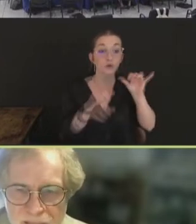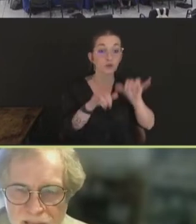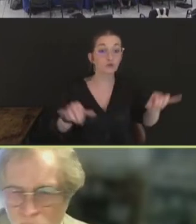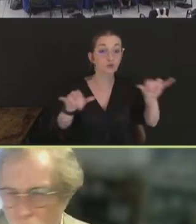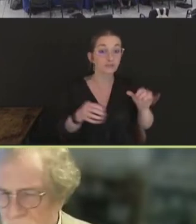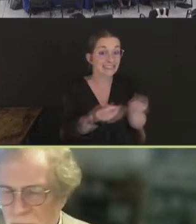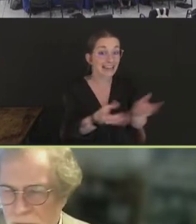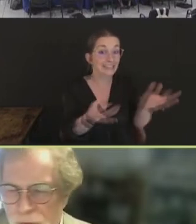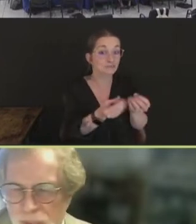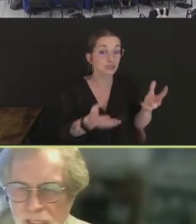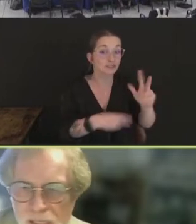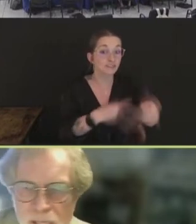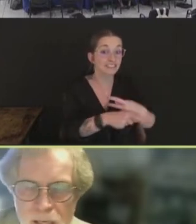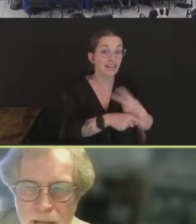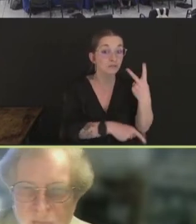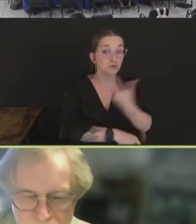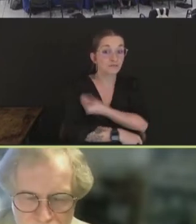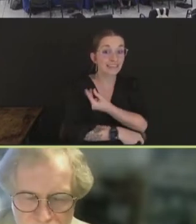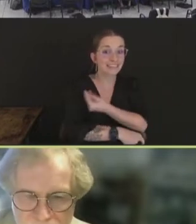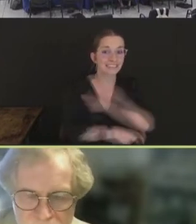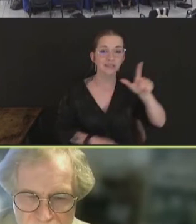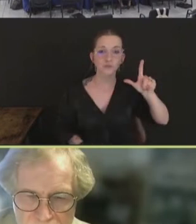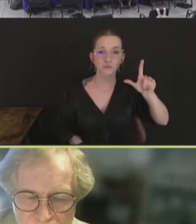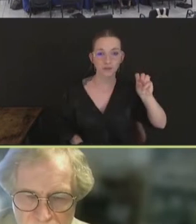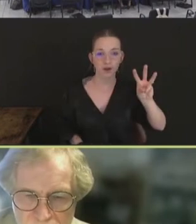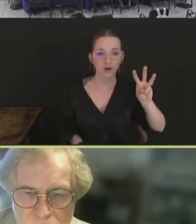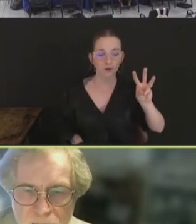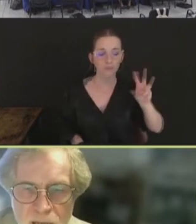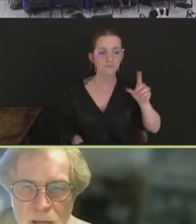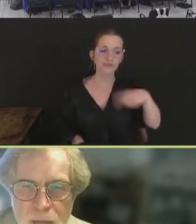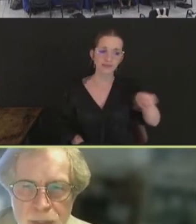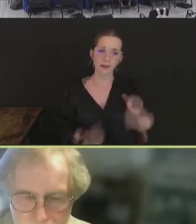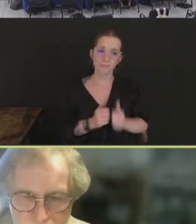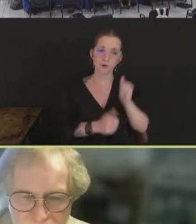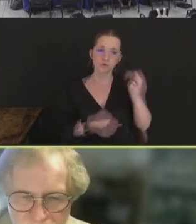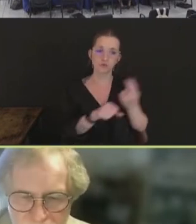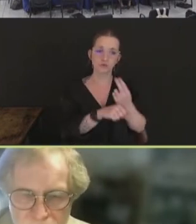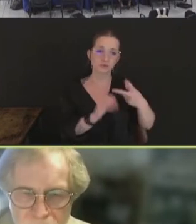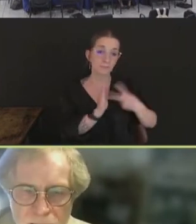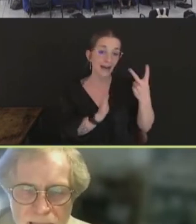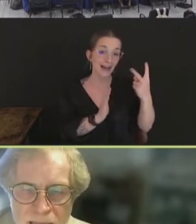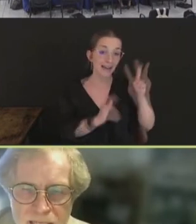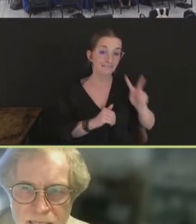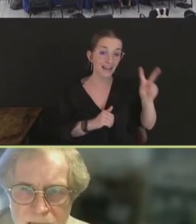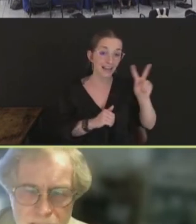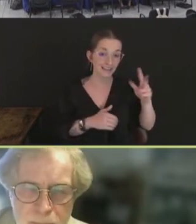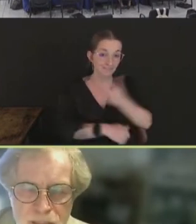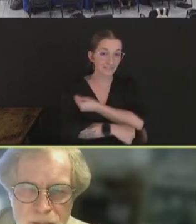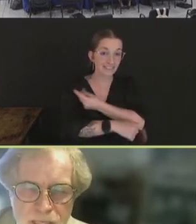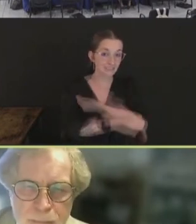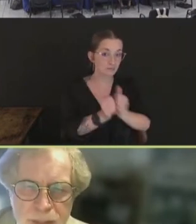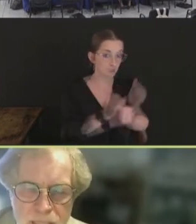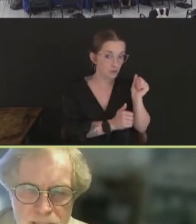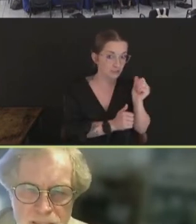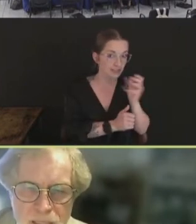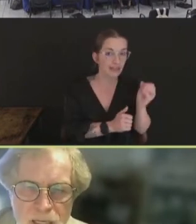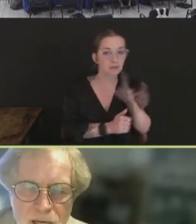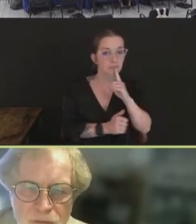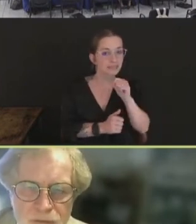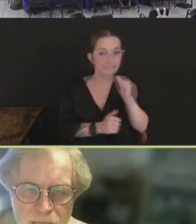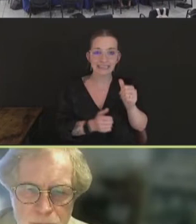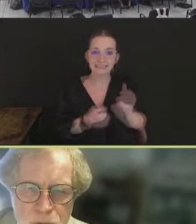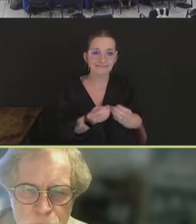They focused on using bivalent vaccine predominantly and did not administer campaigns of type two